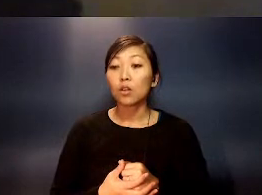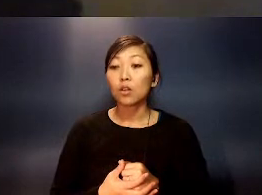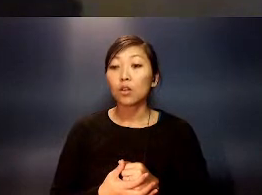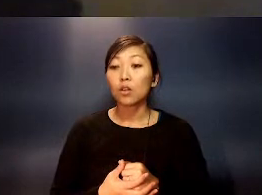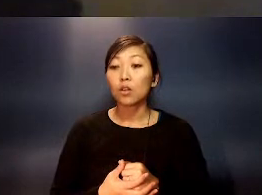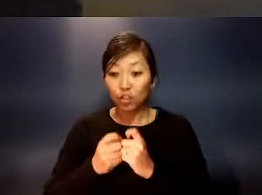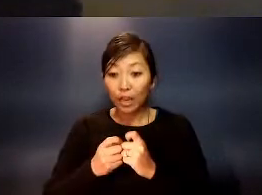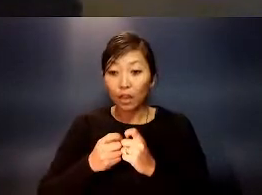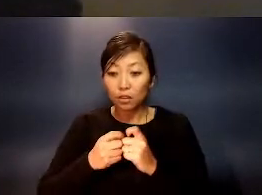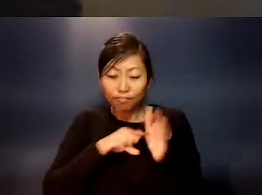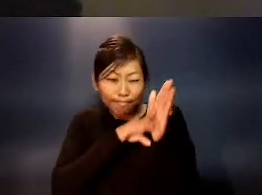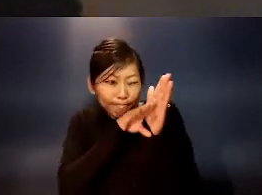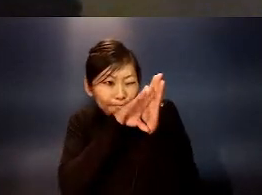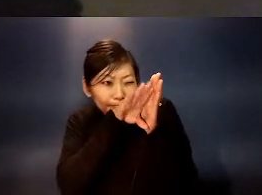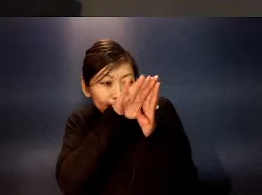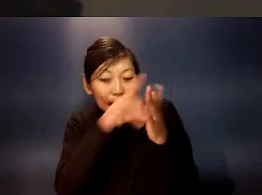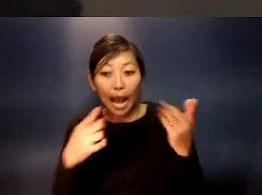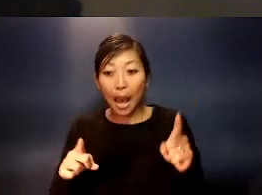YOUR FEEDBACK, YOUR ORGANIZING, YOUR IDEAS FROM CITY